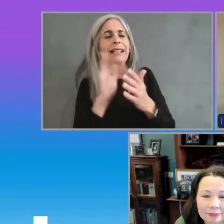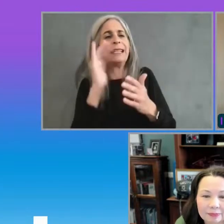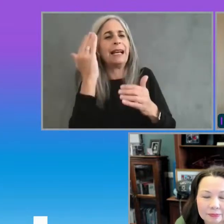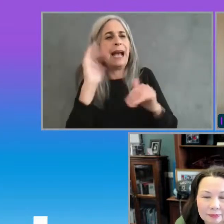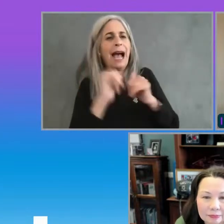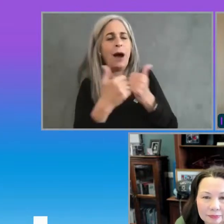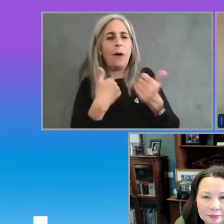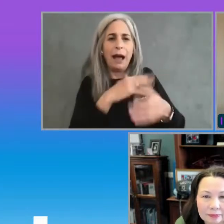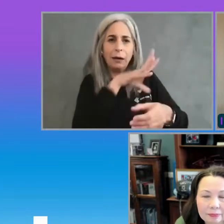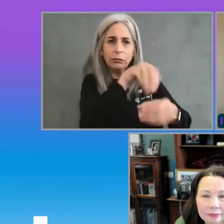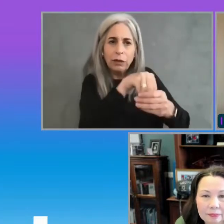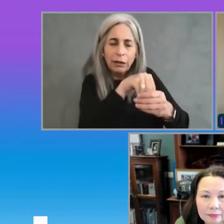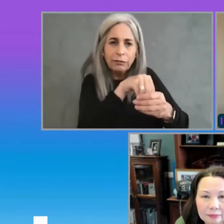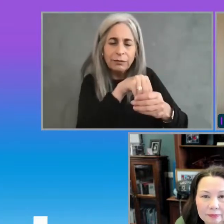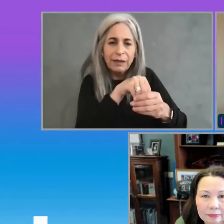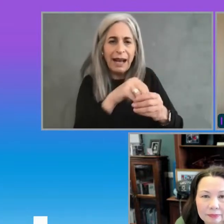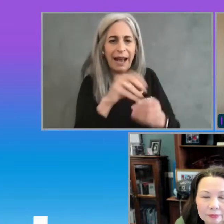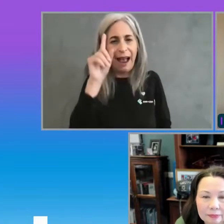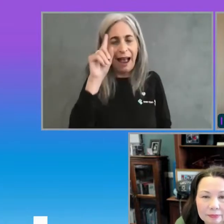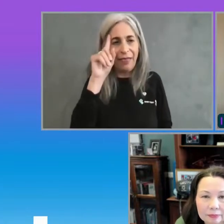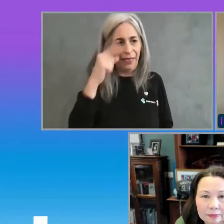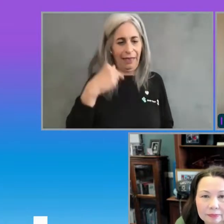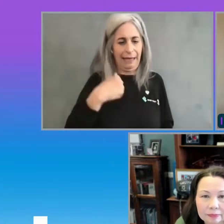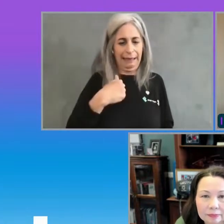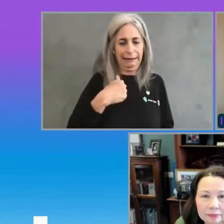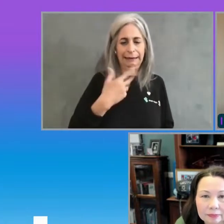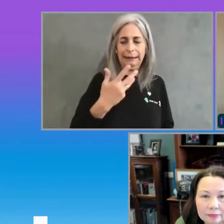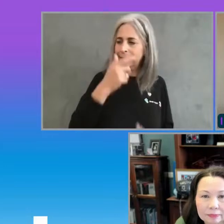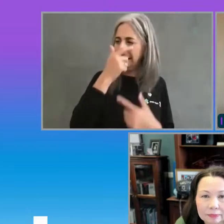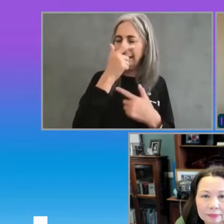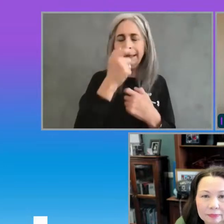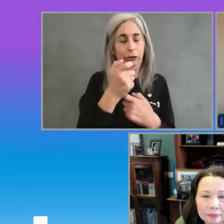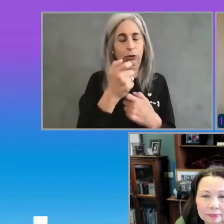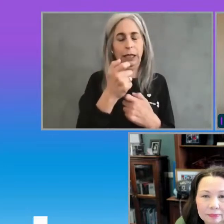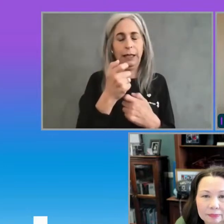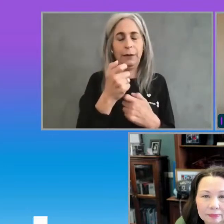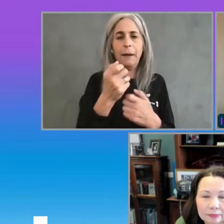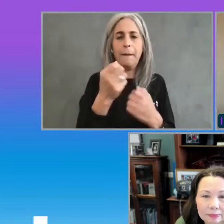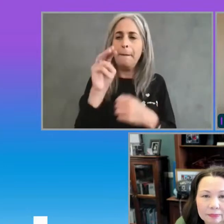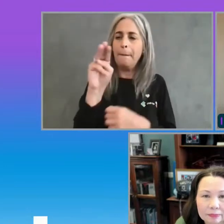involved. And I think it's